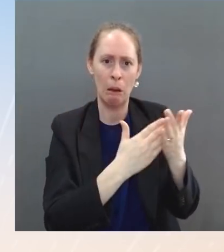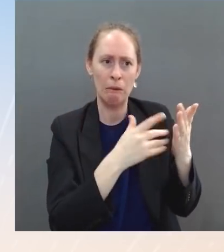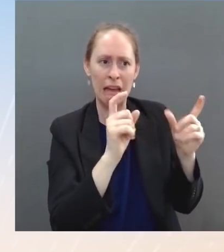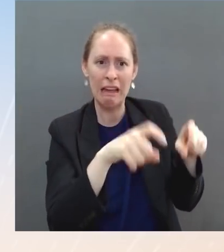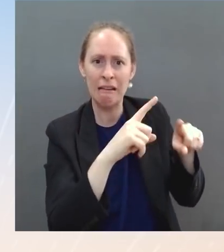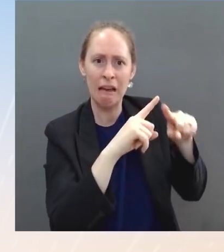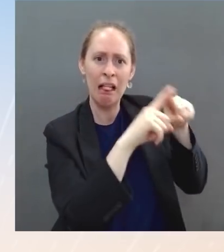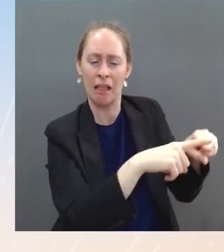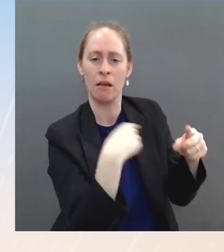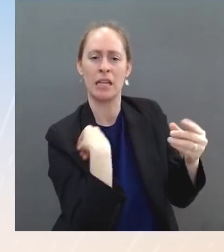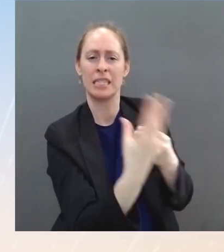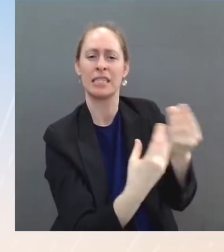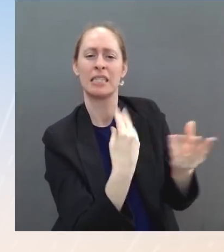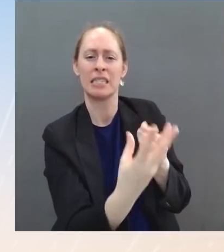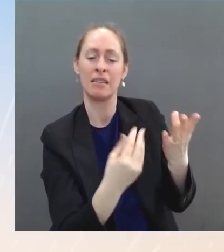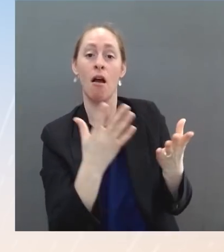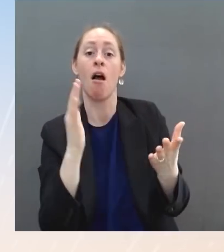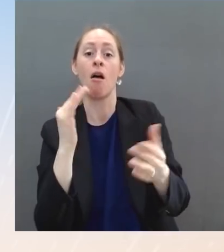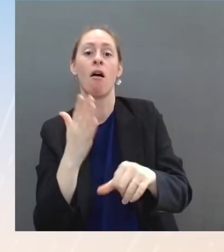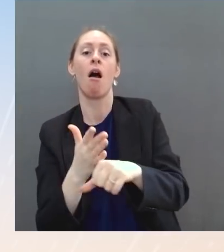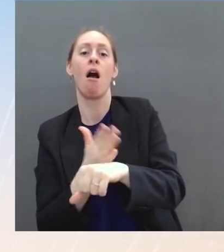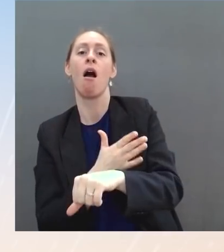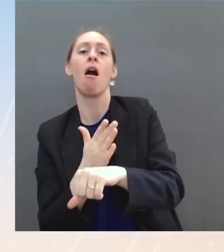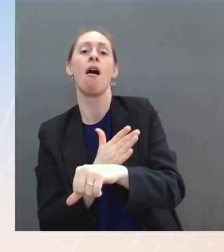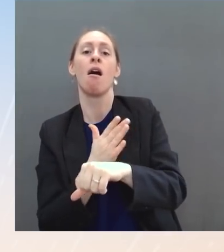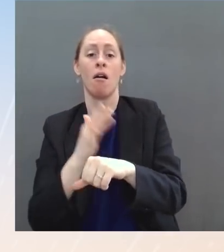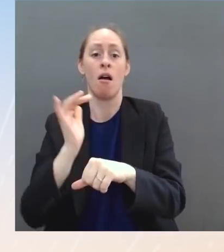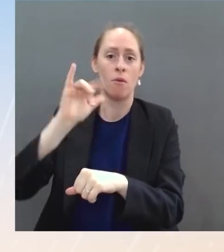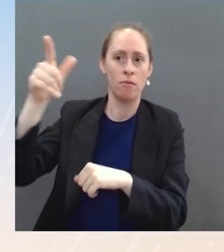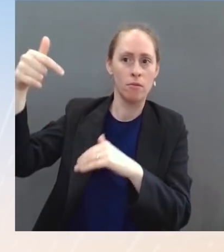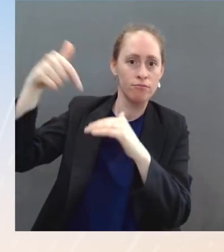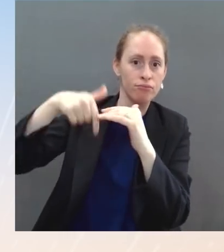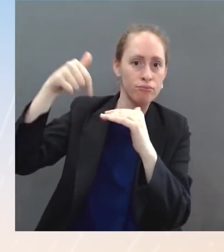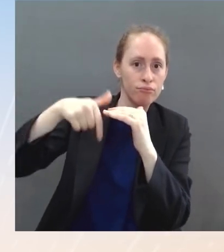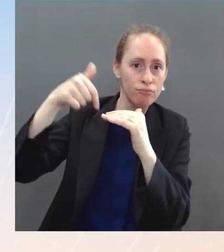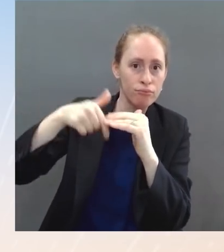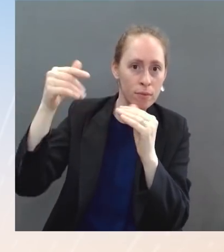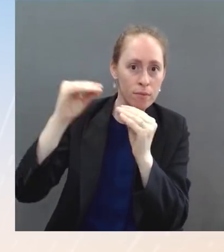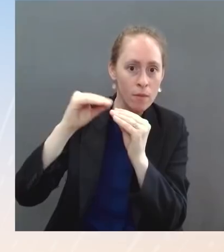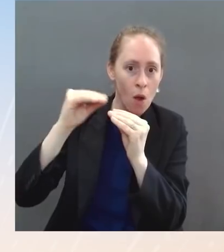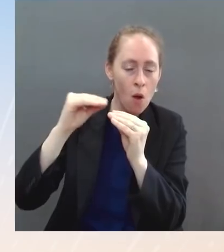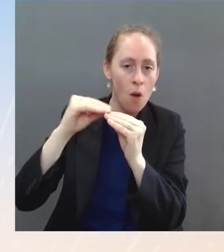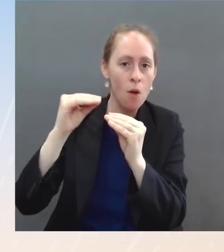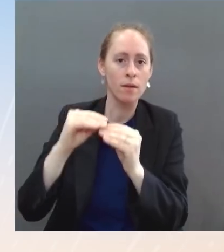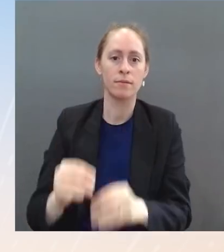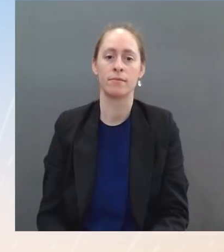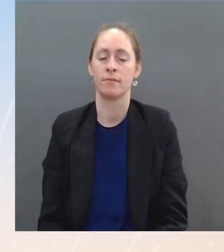Plus, but also other countries last Friday announced their plans and their intentions to release more oil